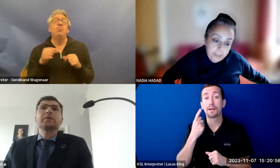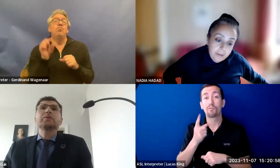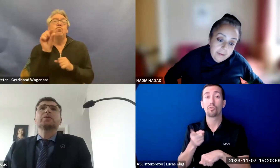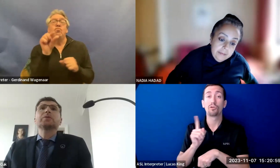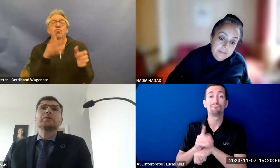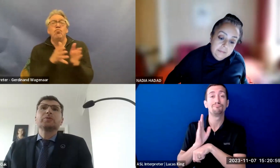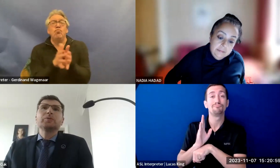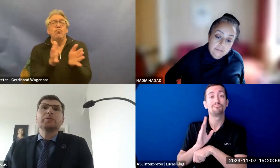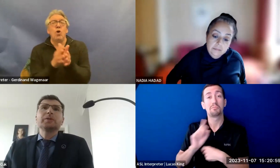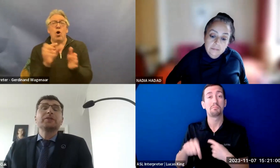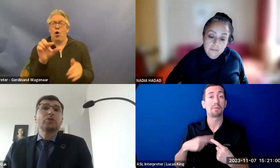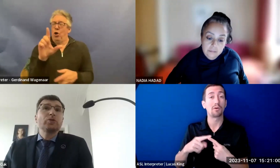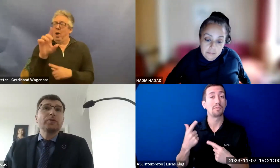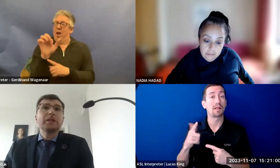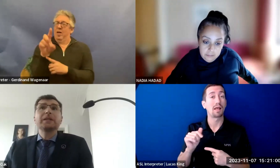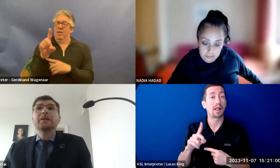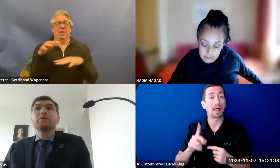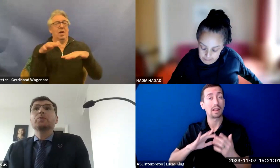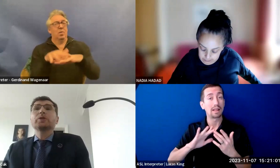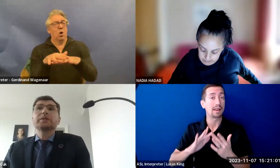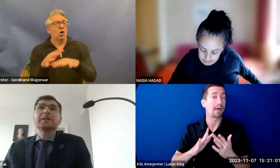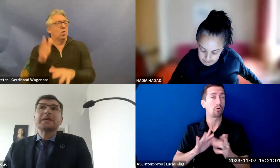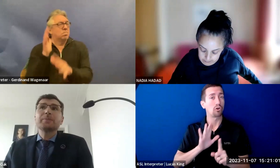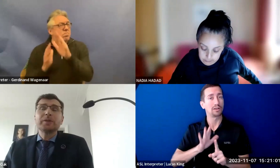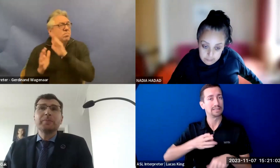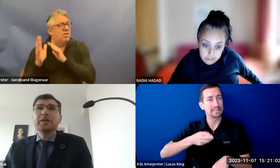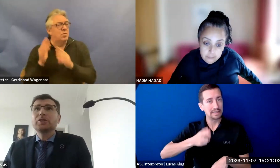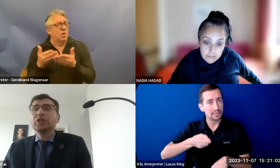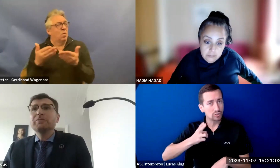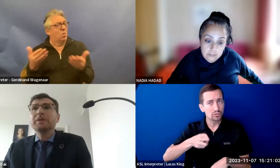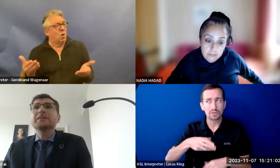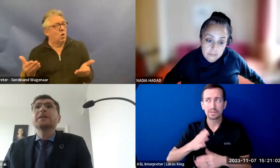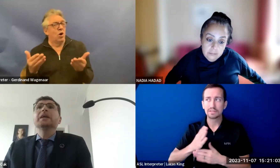our history, some of our main achievements